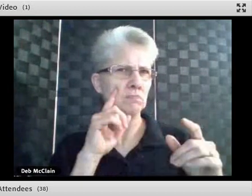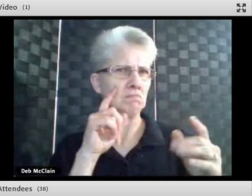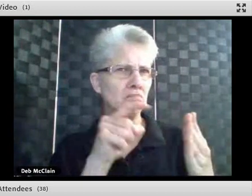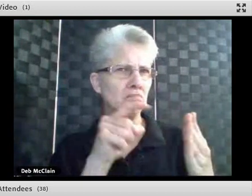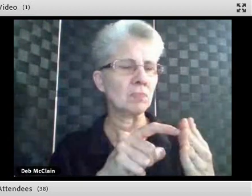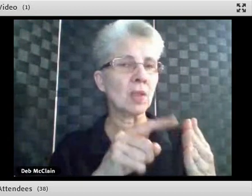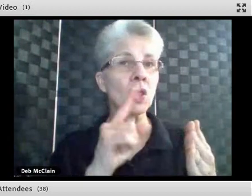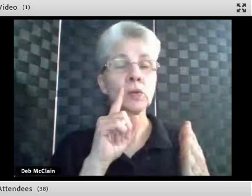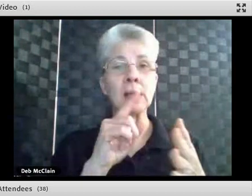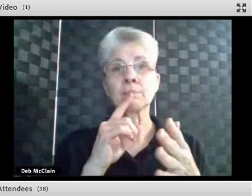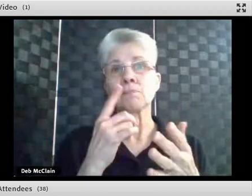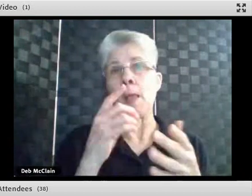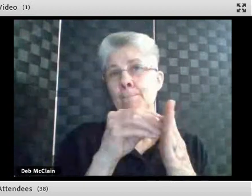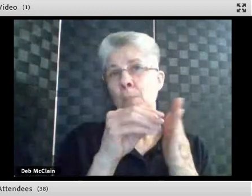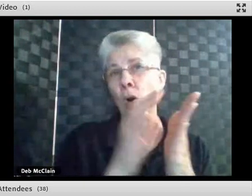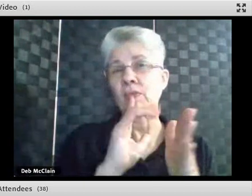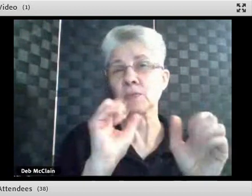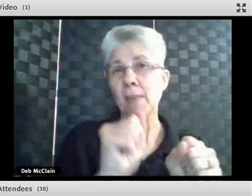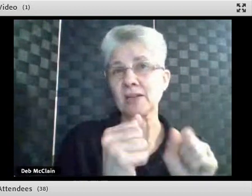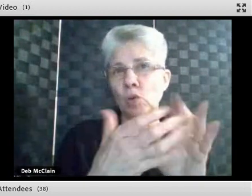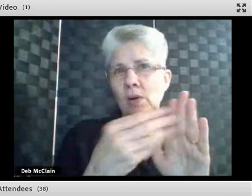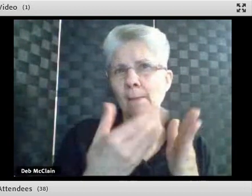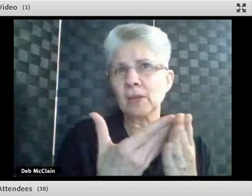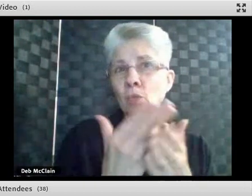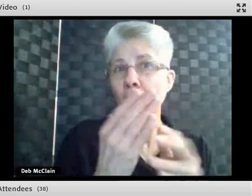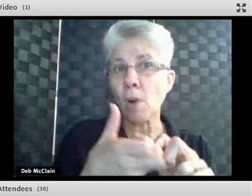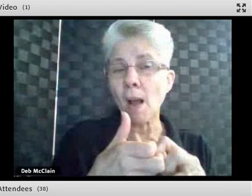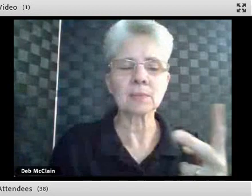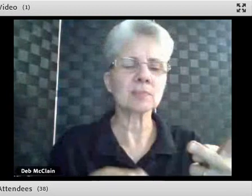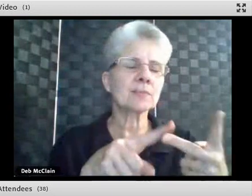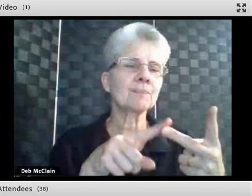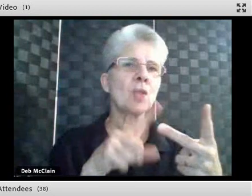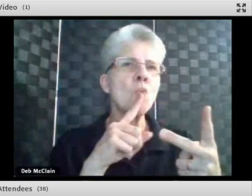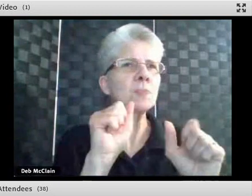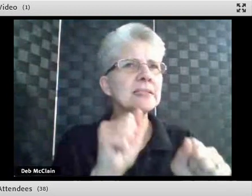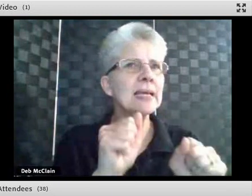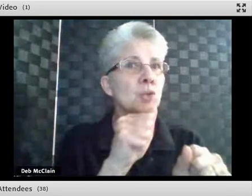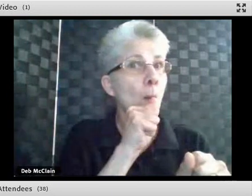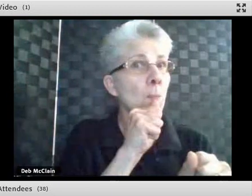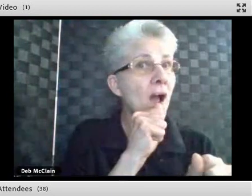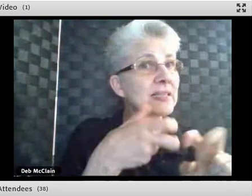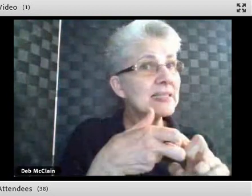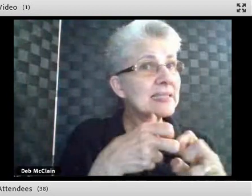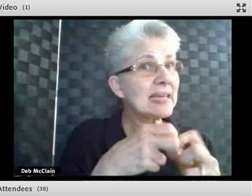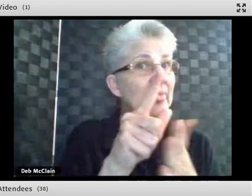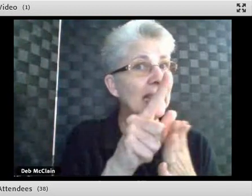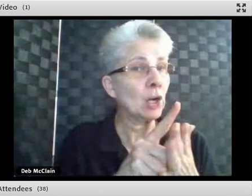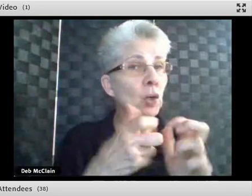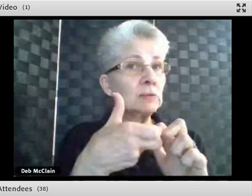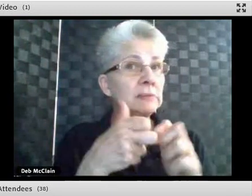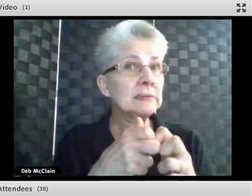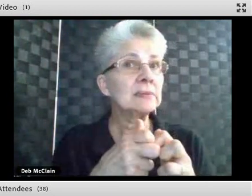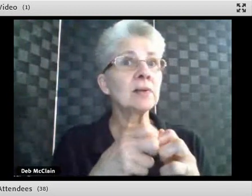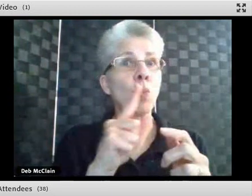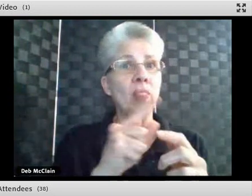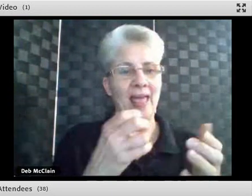You can mark where there may be potential copyright problems, where there's potential privacy or legal issues with the collection.